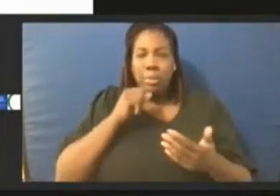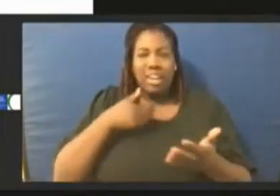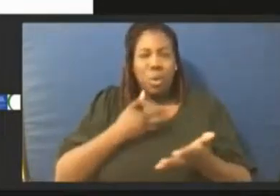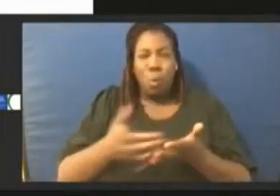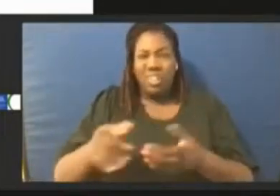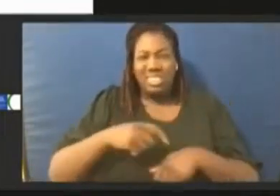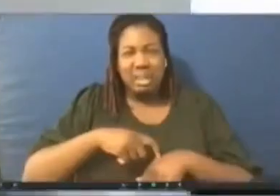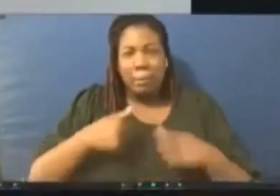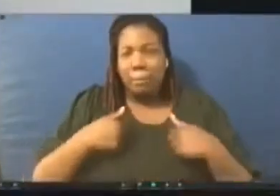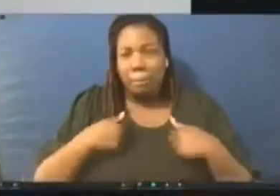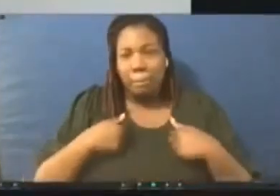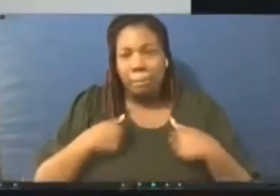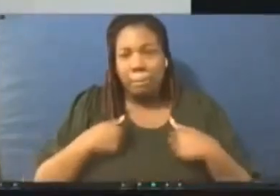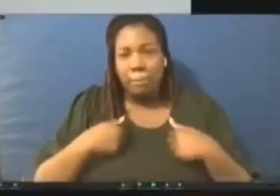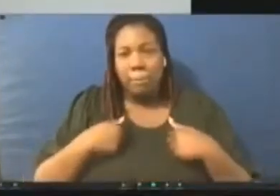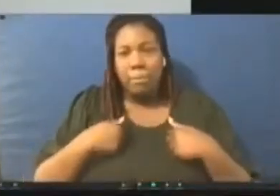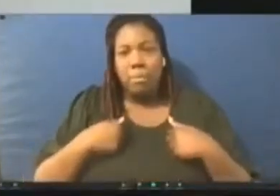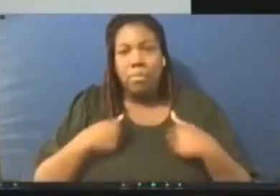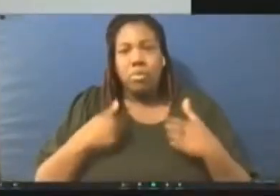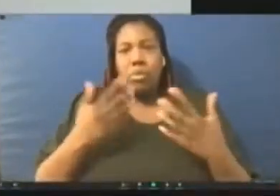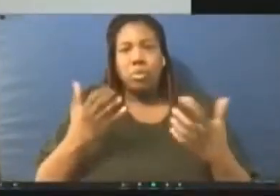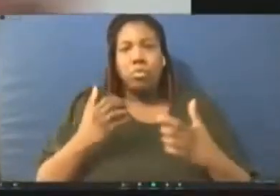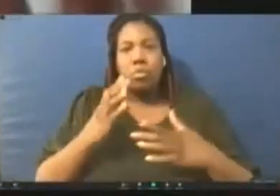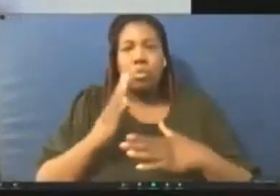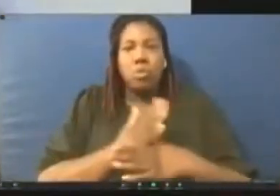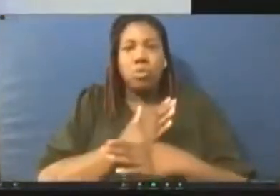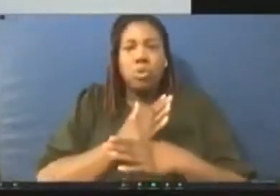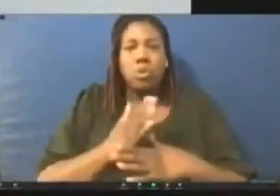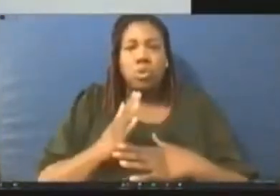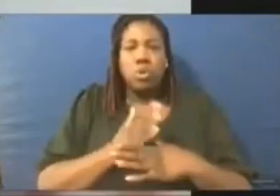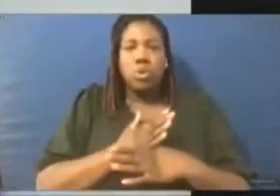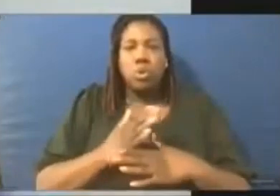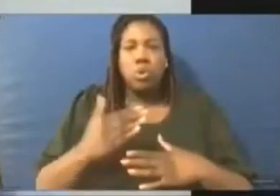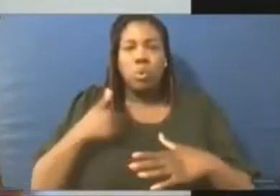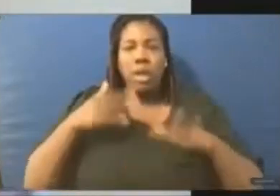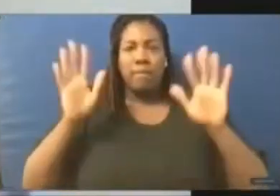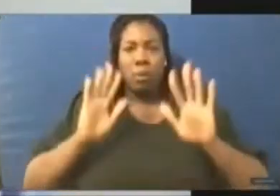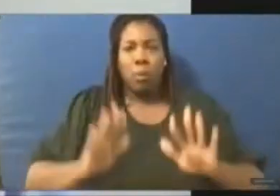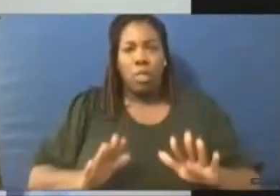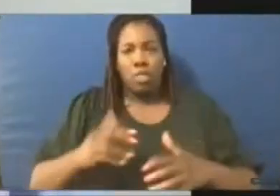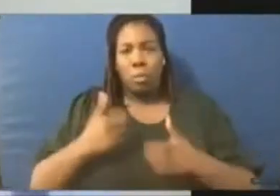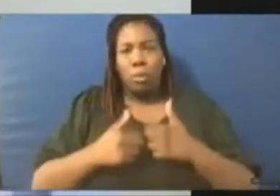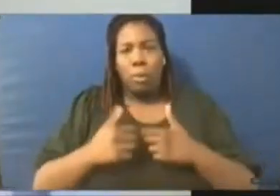I wanted to share -- we have a weather issue in D.C. so -- Marcella Nunez-Smith: Understood.